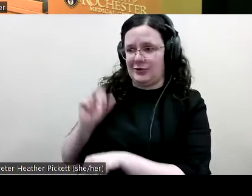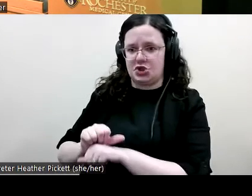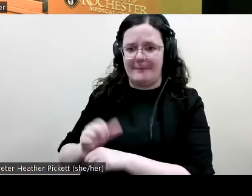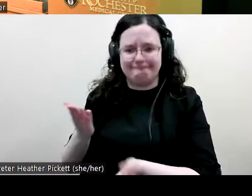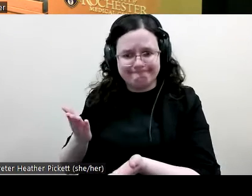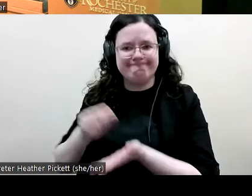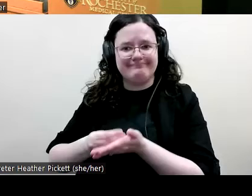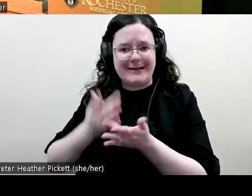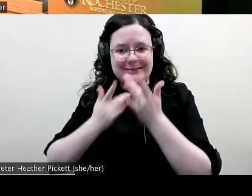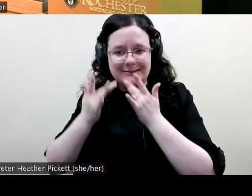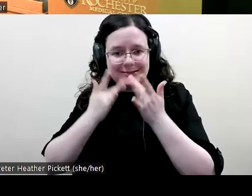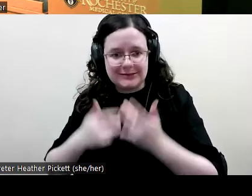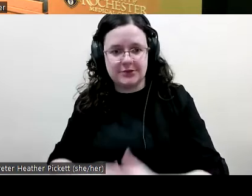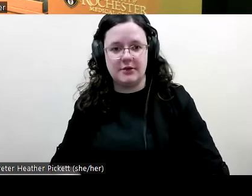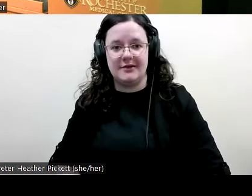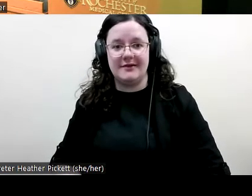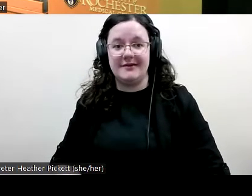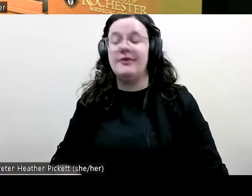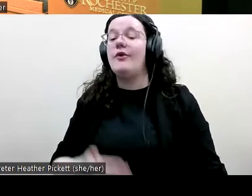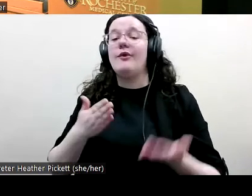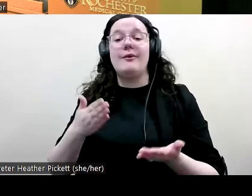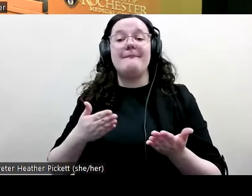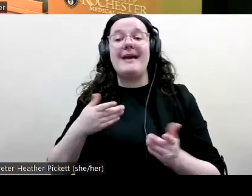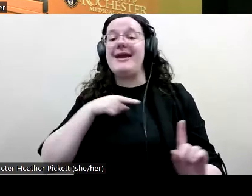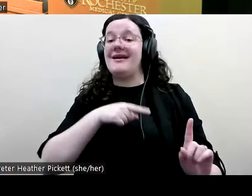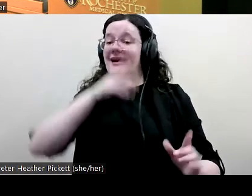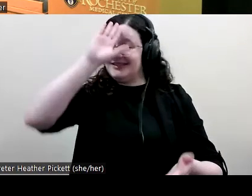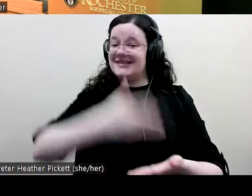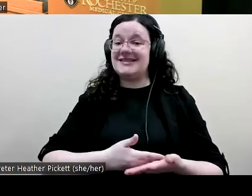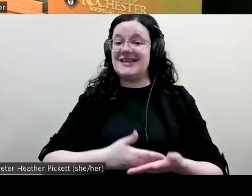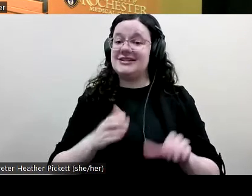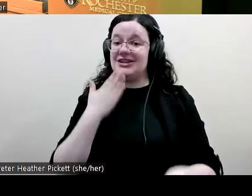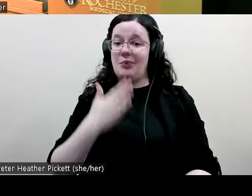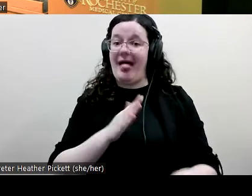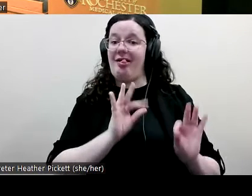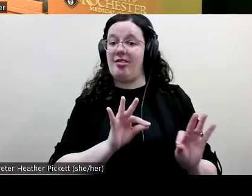for rent when you're you know maybe your son was doing well for a while now they're hospitalized